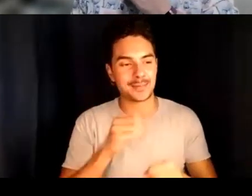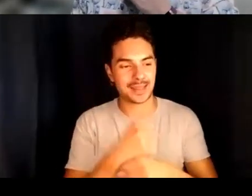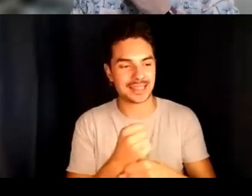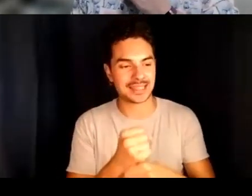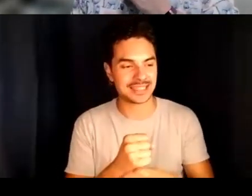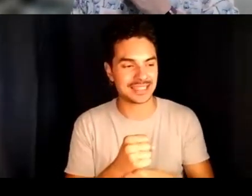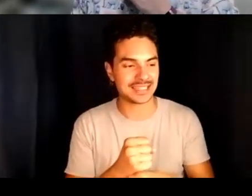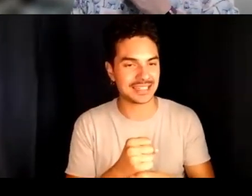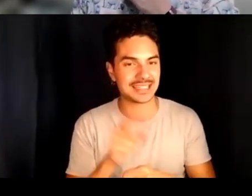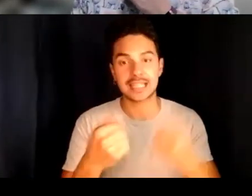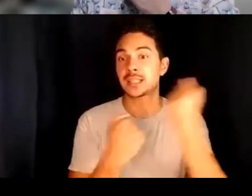in the support that you offer.